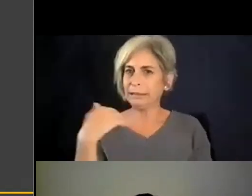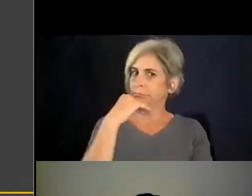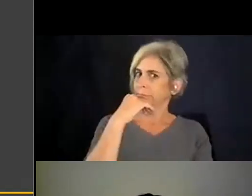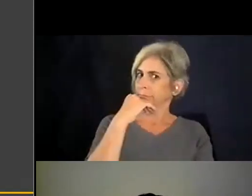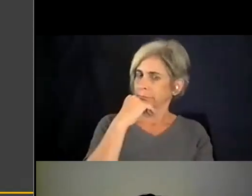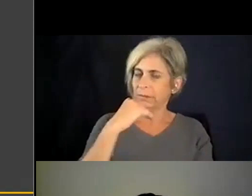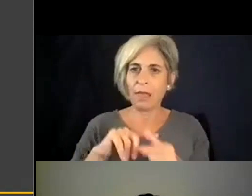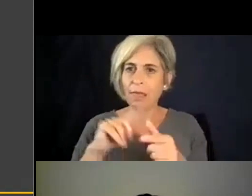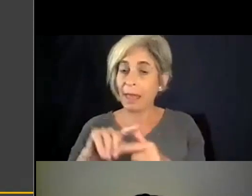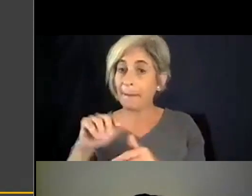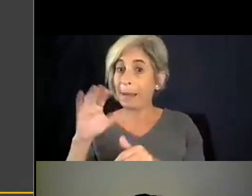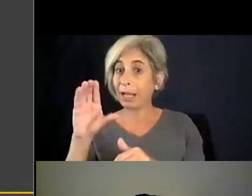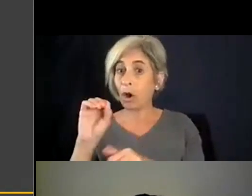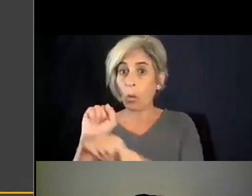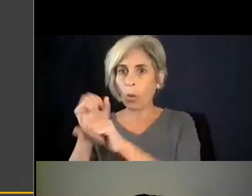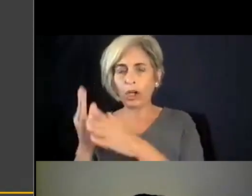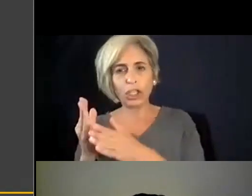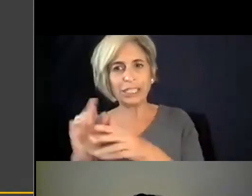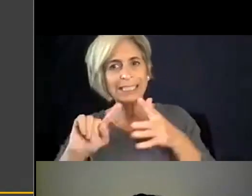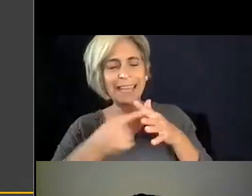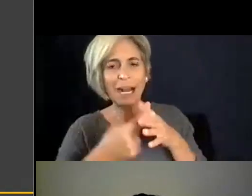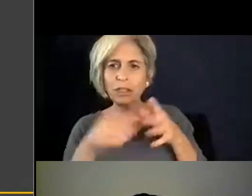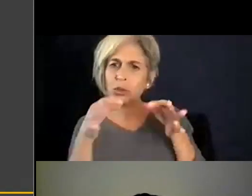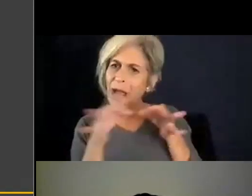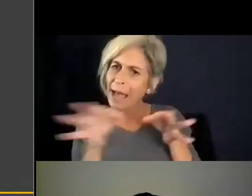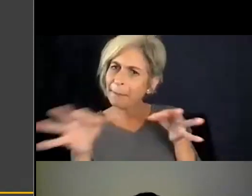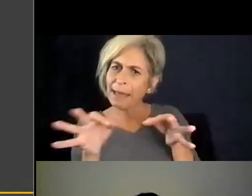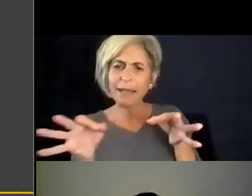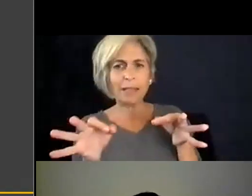Then co-workers started commenting that I was always saying